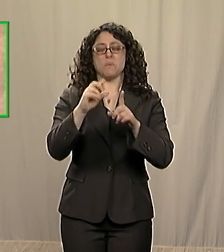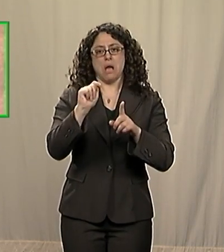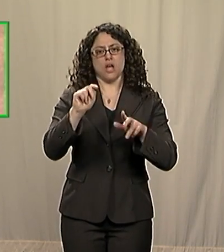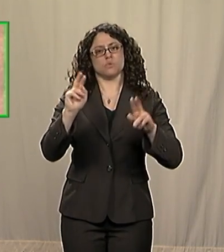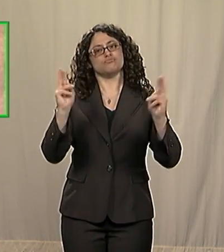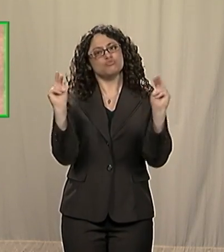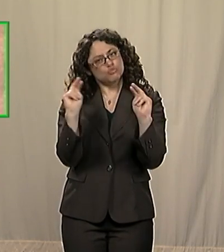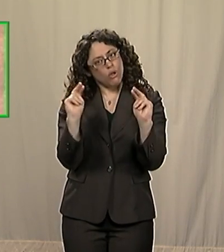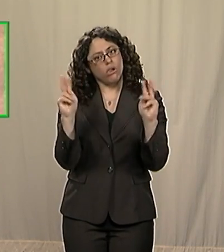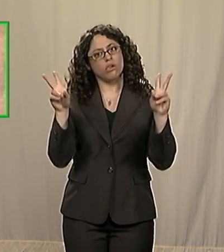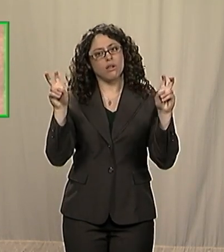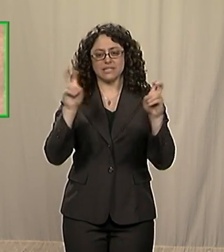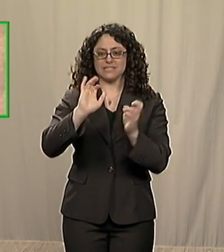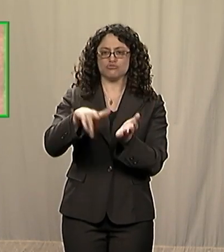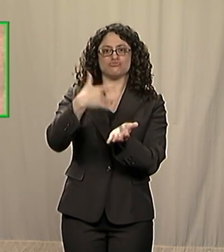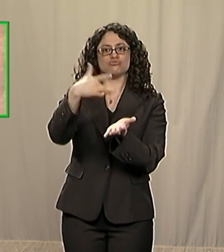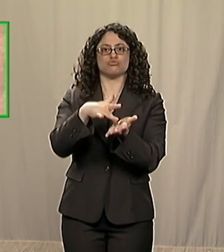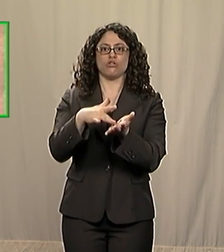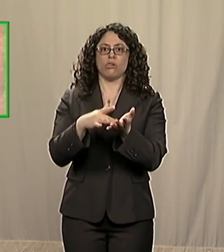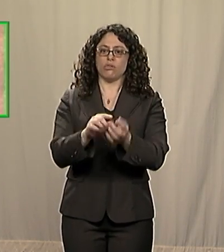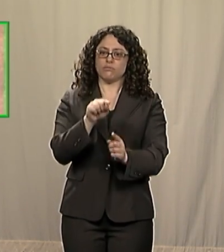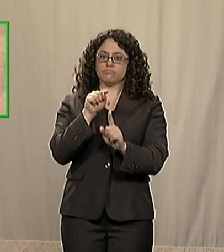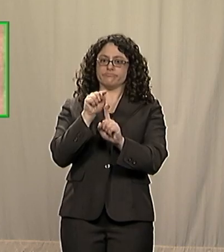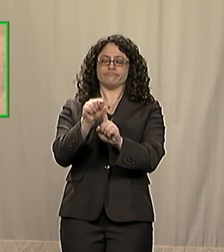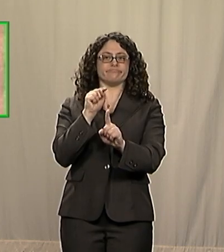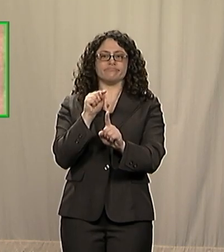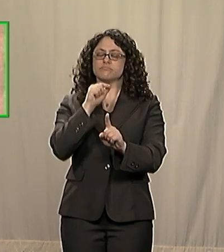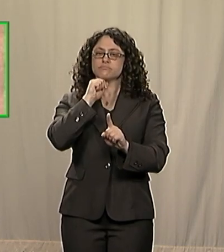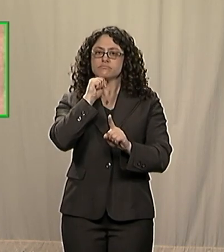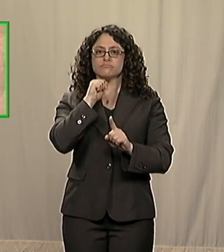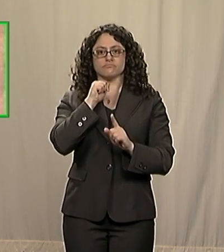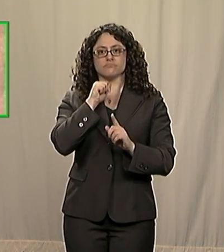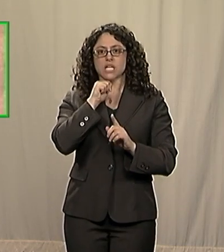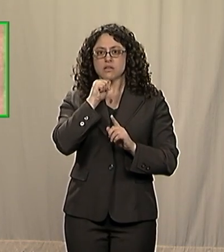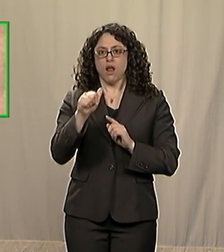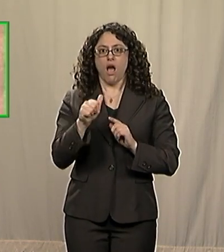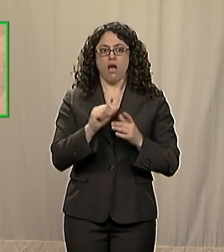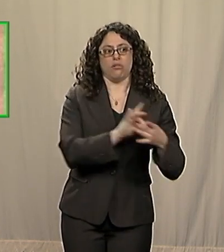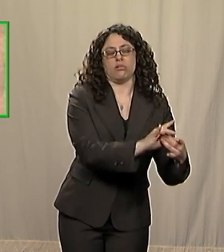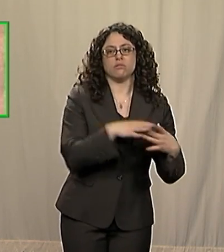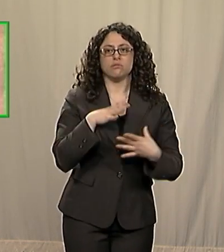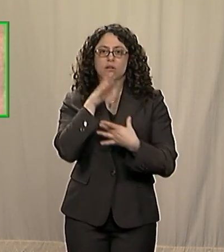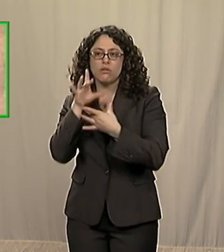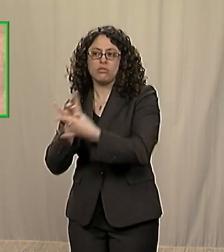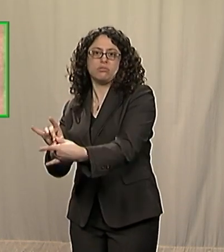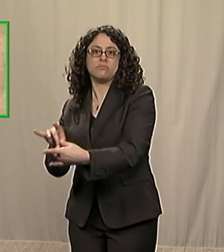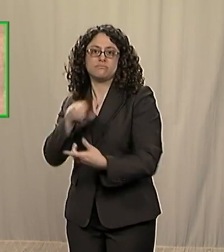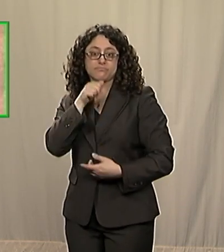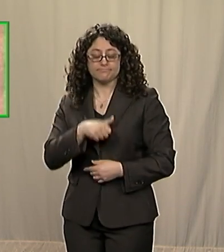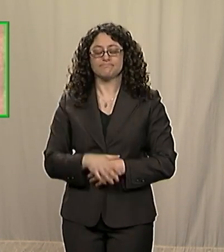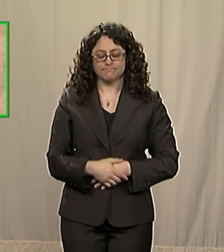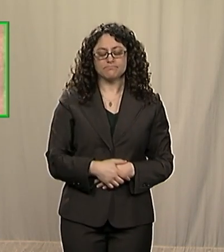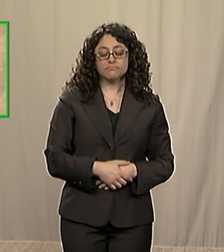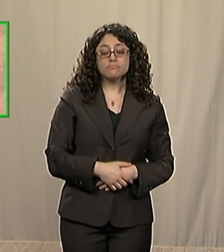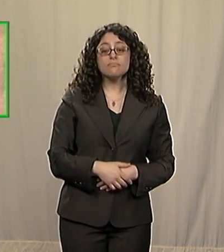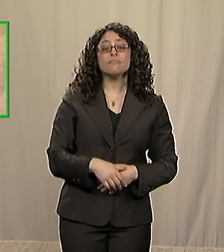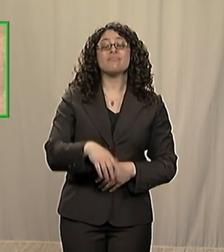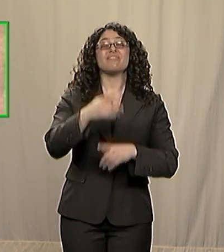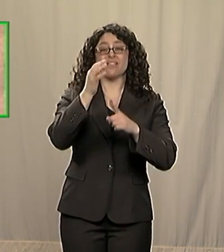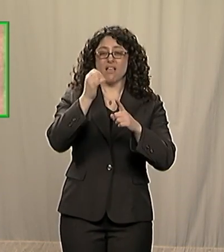very, very little movement along there. Now during this situation it was decided that the defendant was going to plead to certain counts.